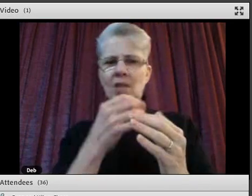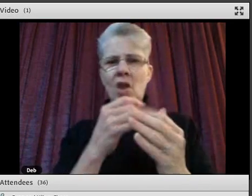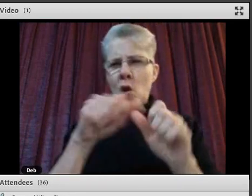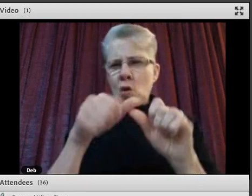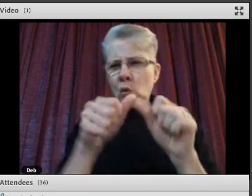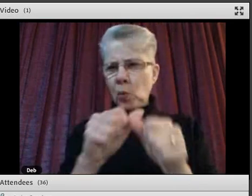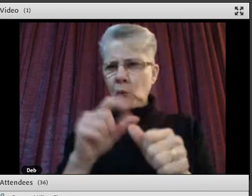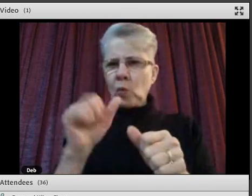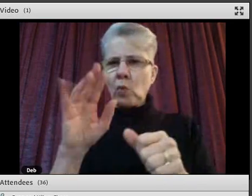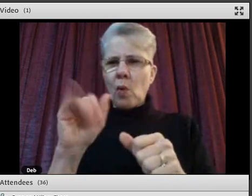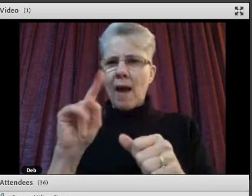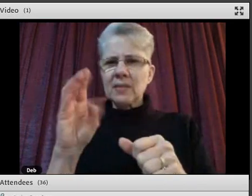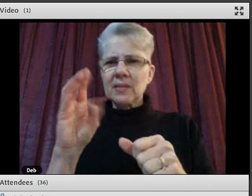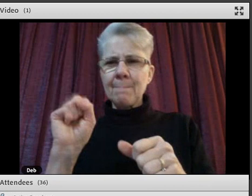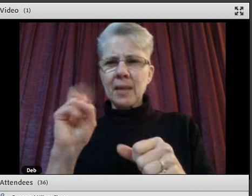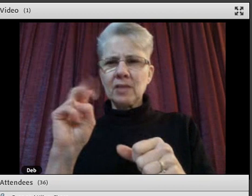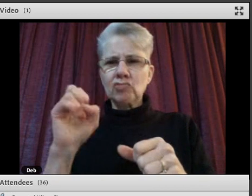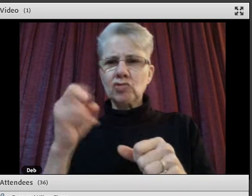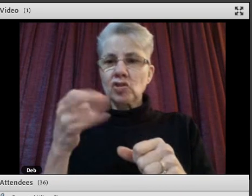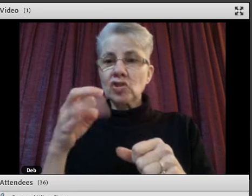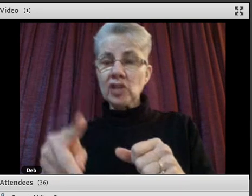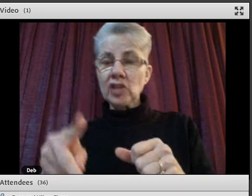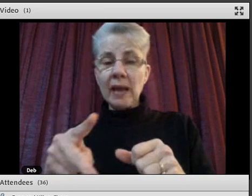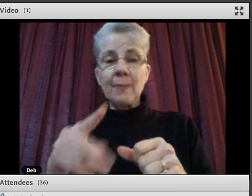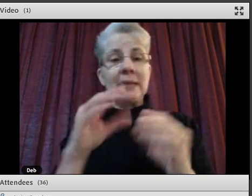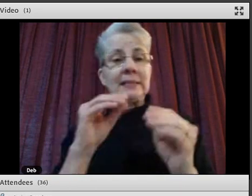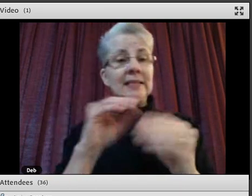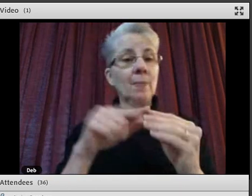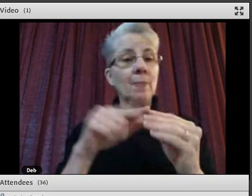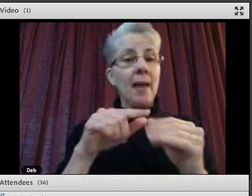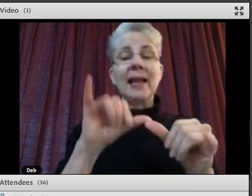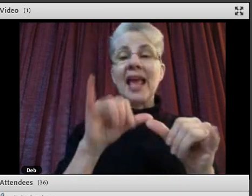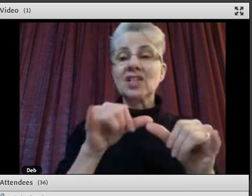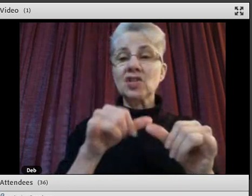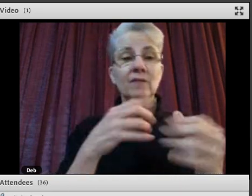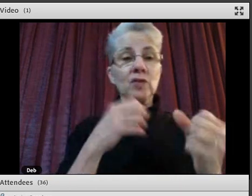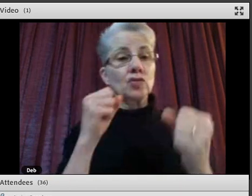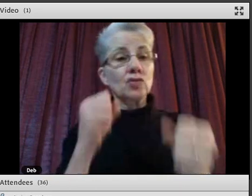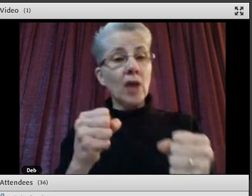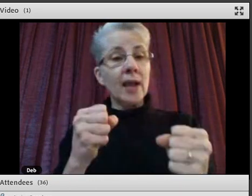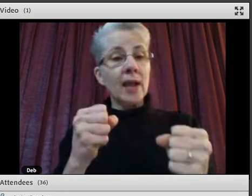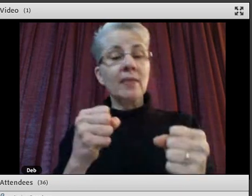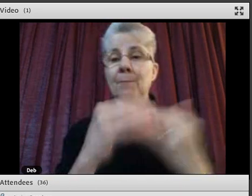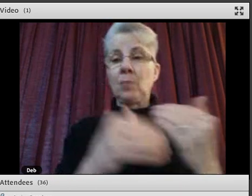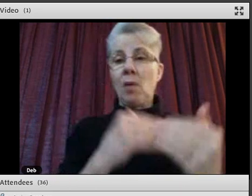opportunities to engage them in process versus product, and an opportunity to teach about engineering for strength.